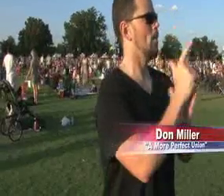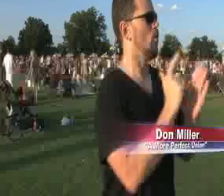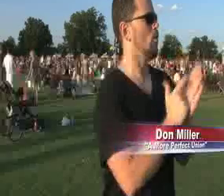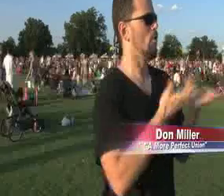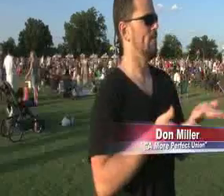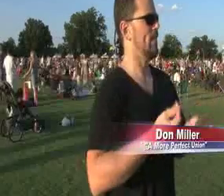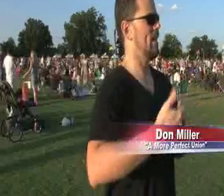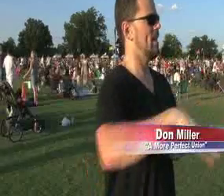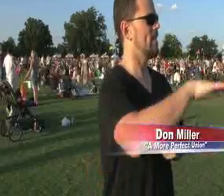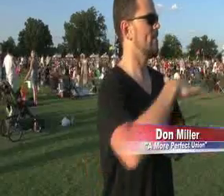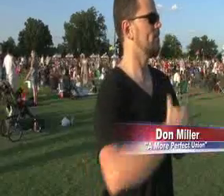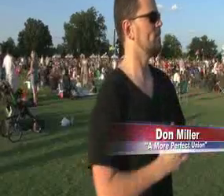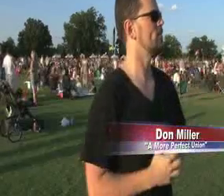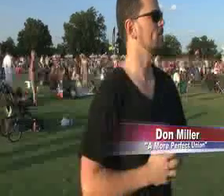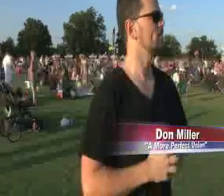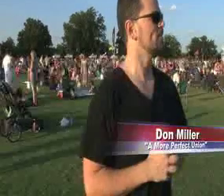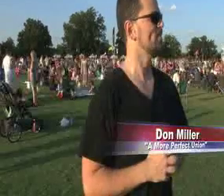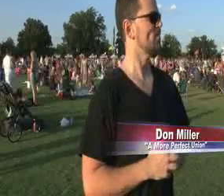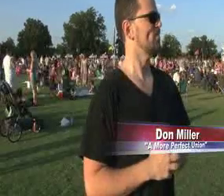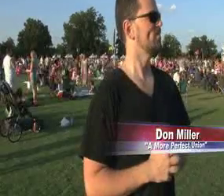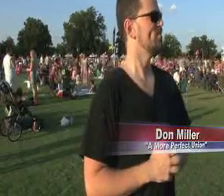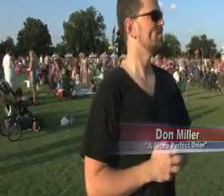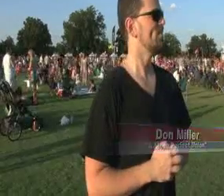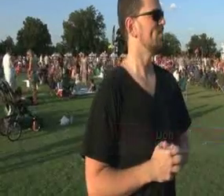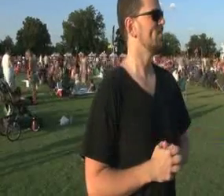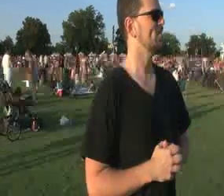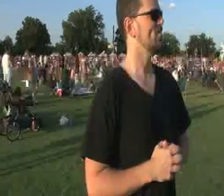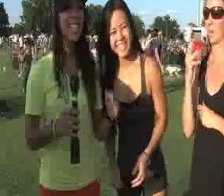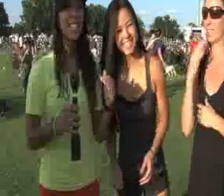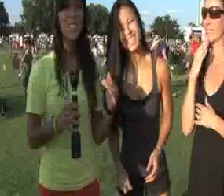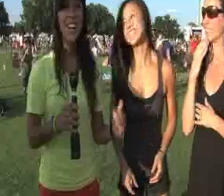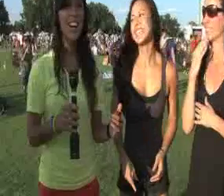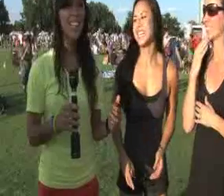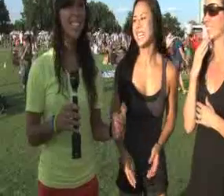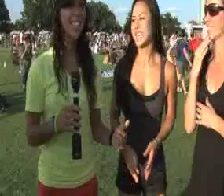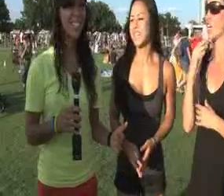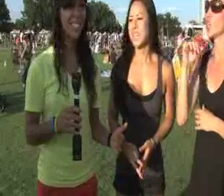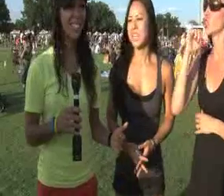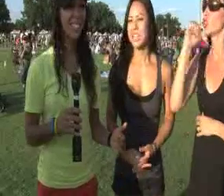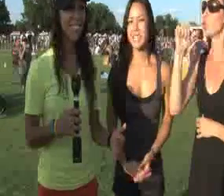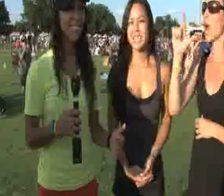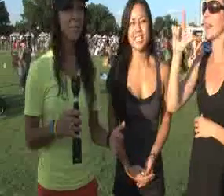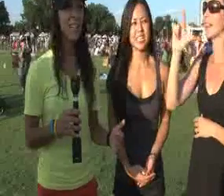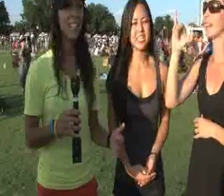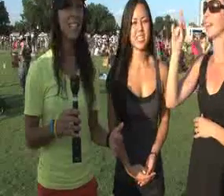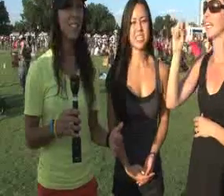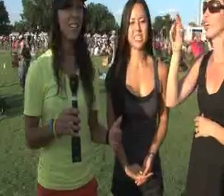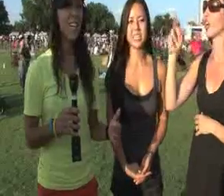What is the Supreme Law of the land here in the US? Do not litter. I'm telling you,